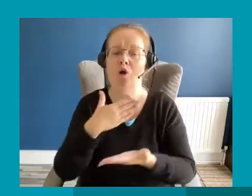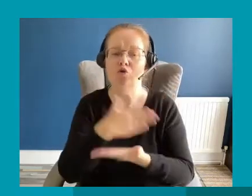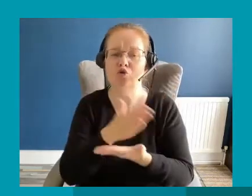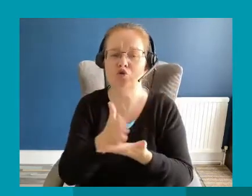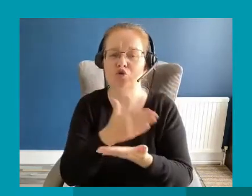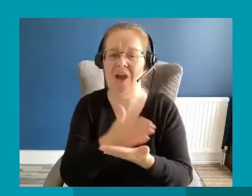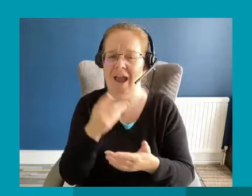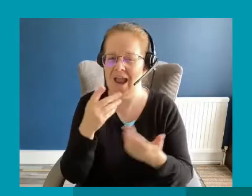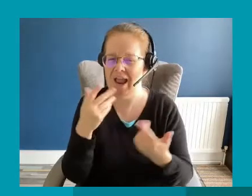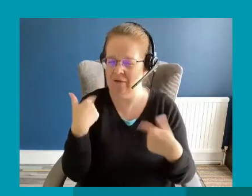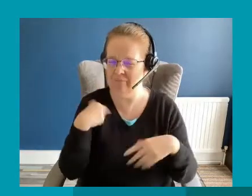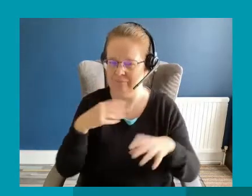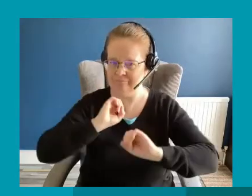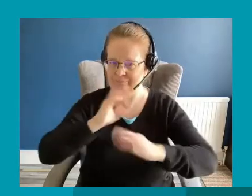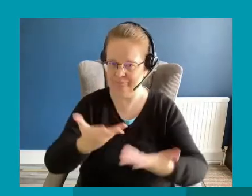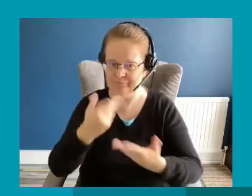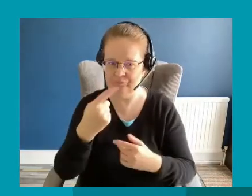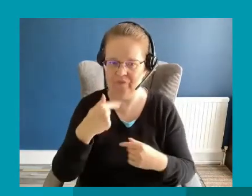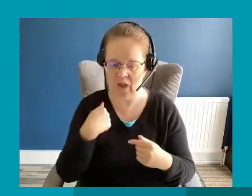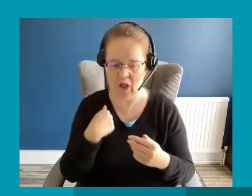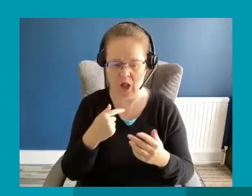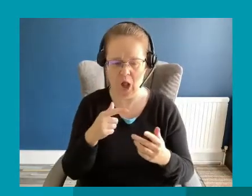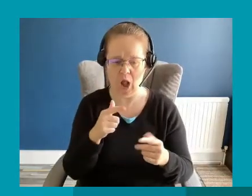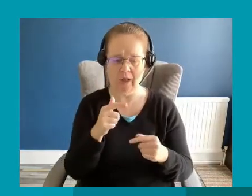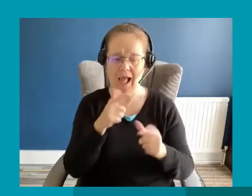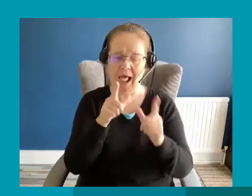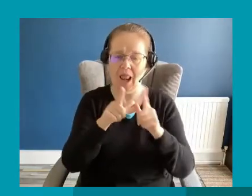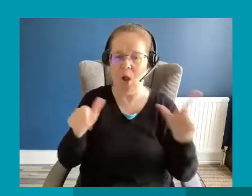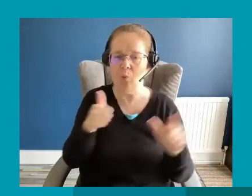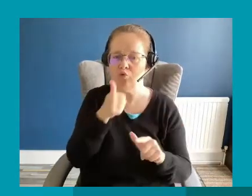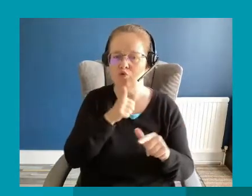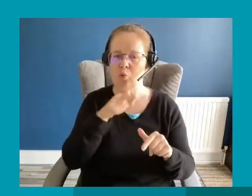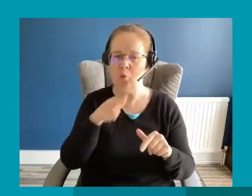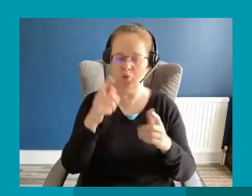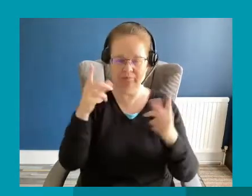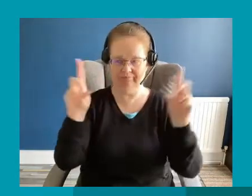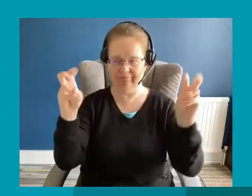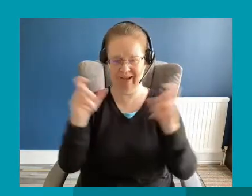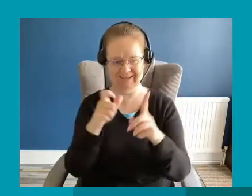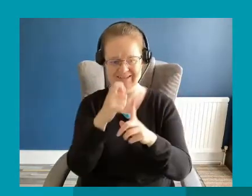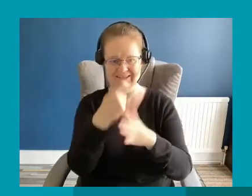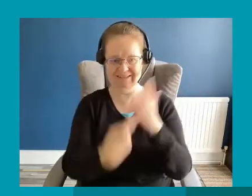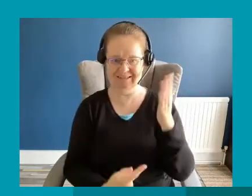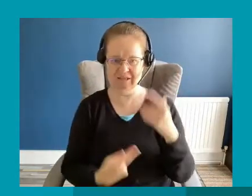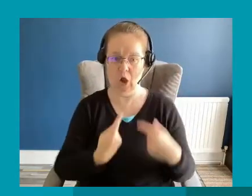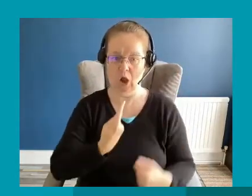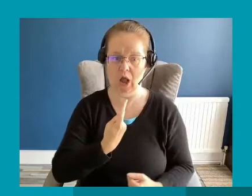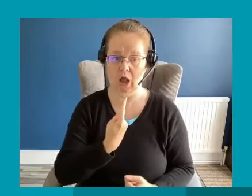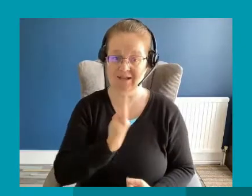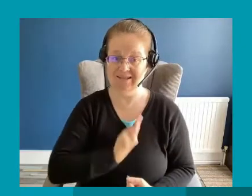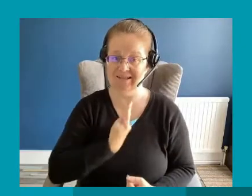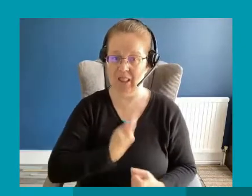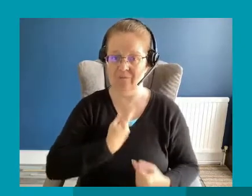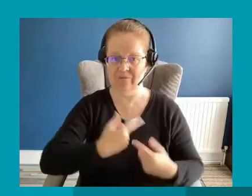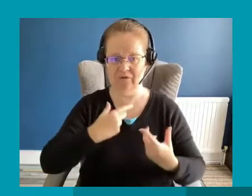You know, the way that we talk about disability and the language that we use, and this includes our self-speak right